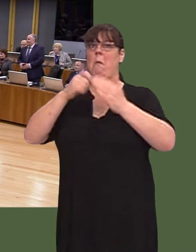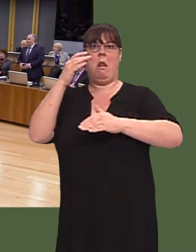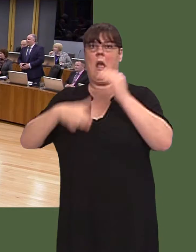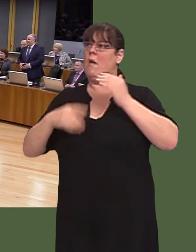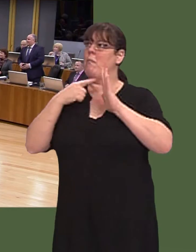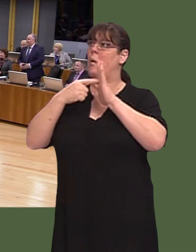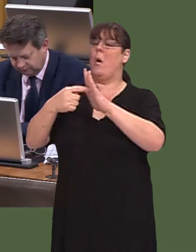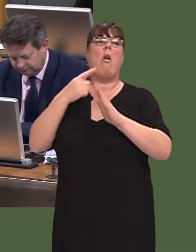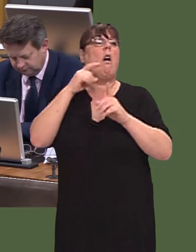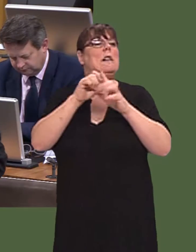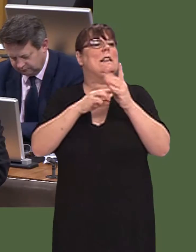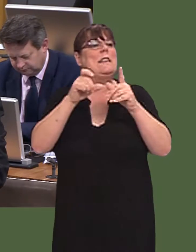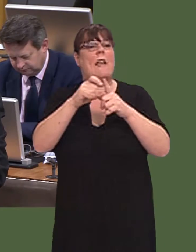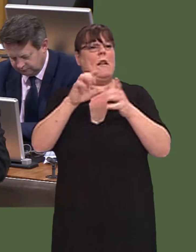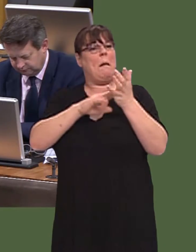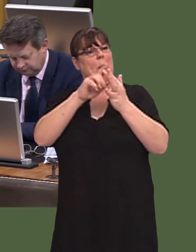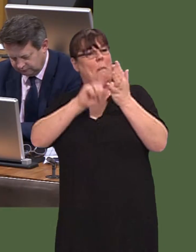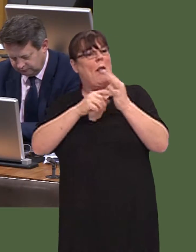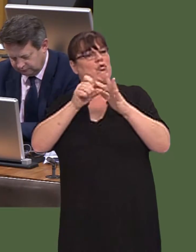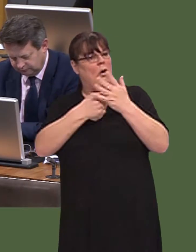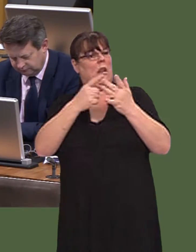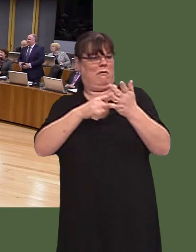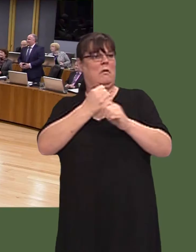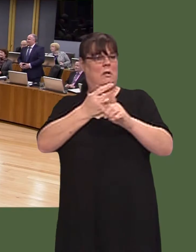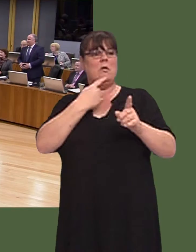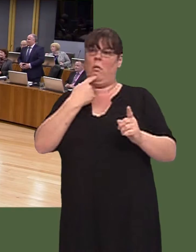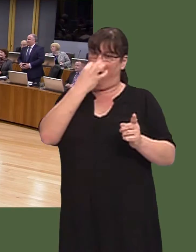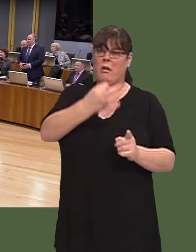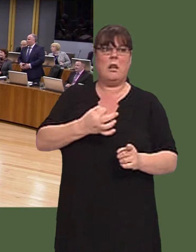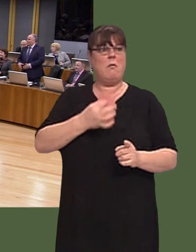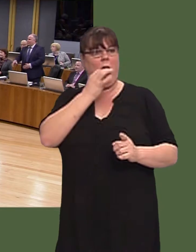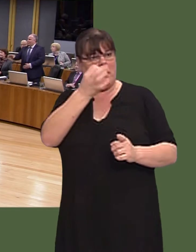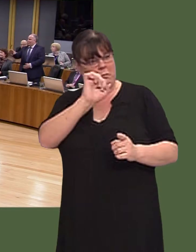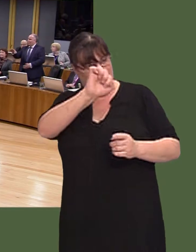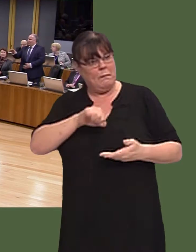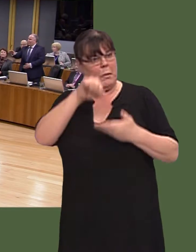Rather bizarrely, you mustíve been living in a different universe.